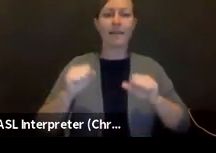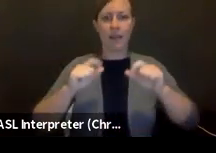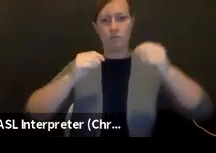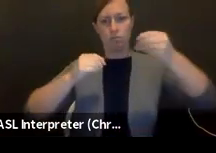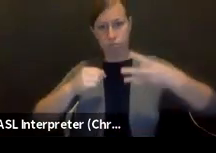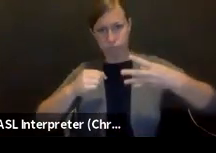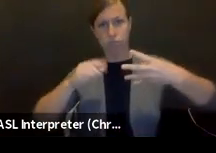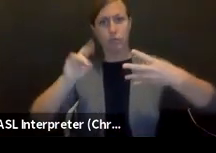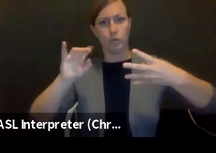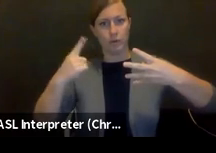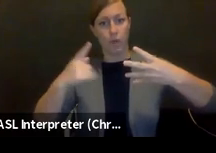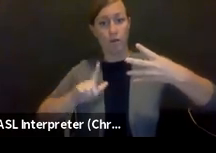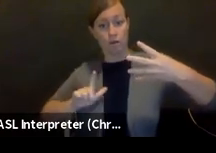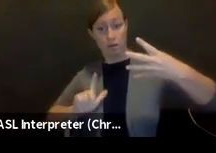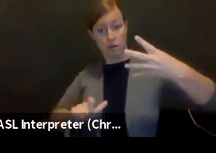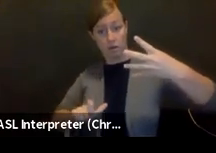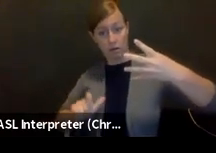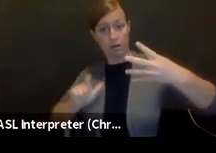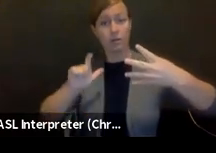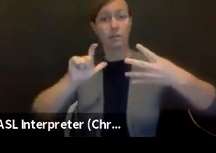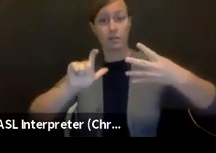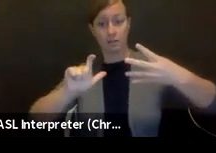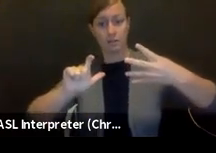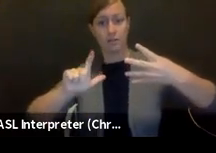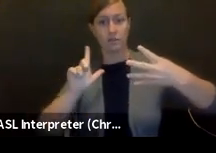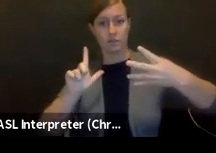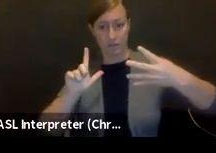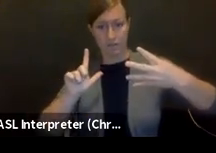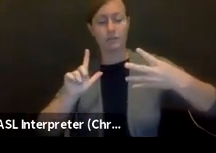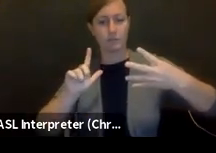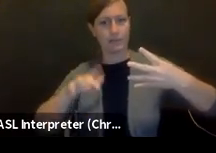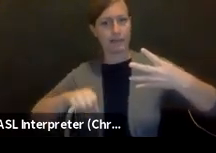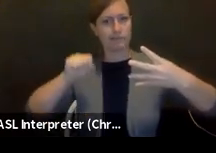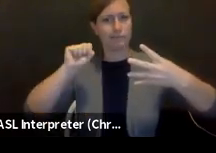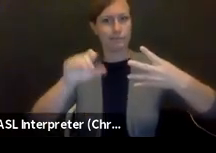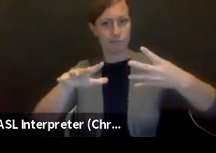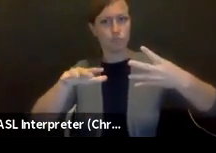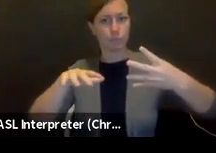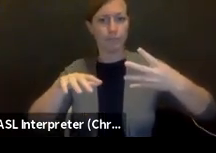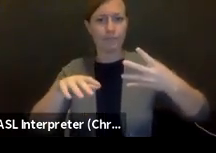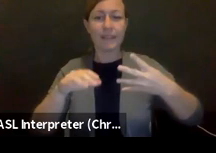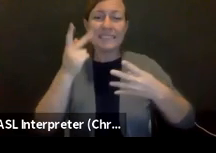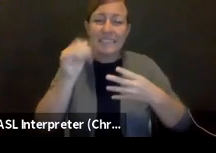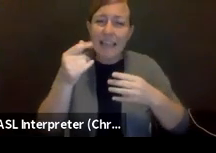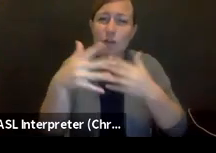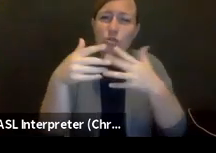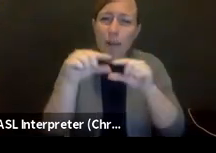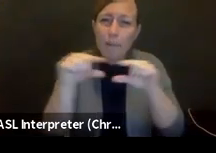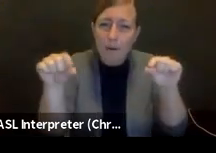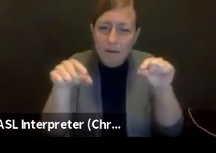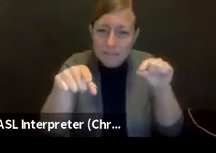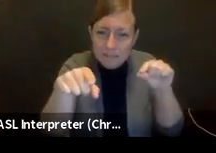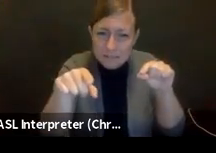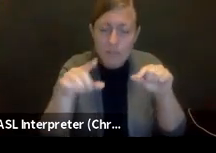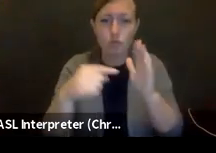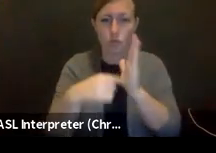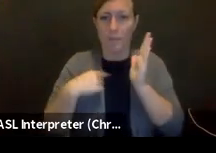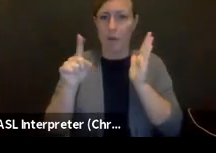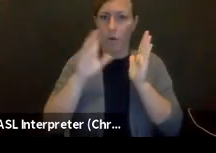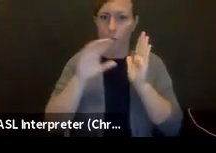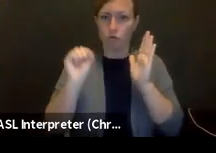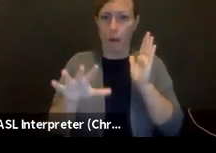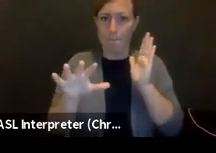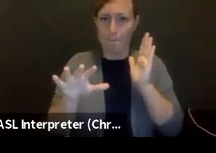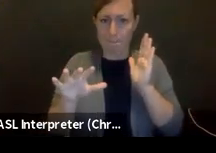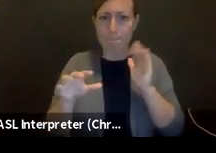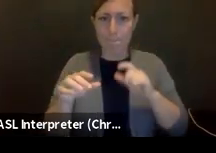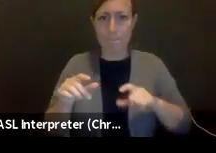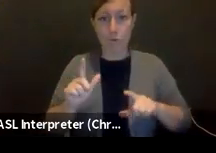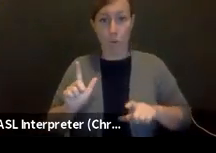ESD 189 - Amy Colburn: The unit one folder. So that little gray box is telling me where it's going to drop it. So if I want it within sub folder. One, I need to drop it underneath that sub folder one